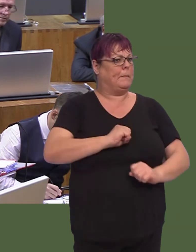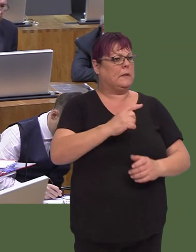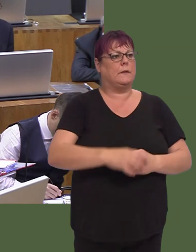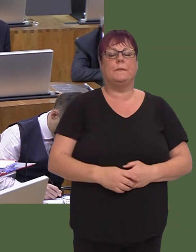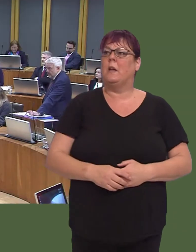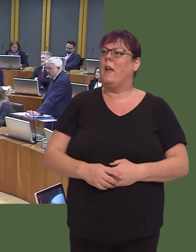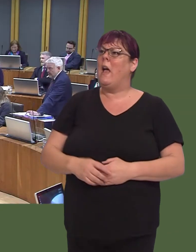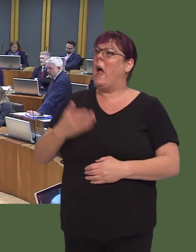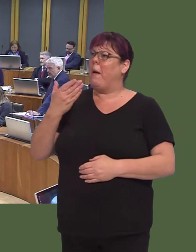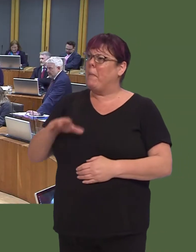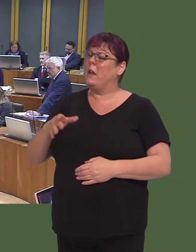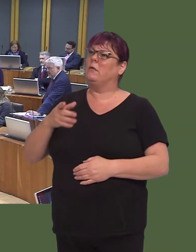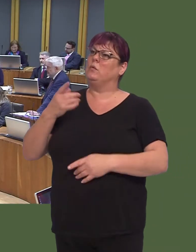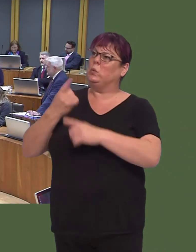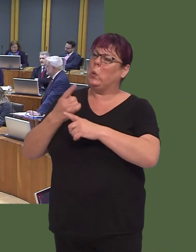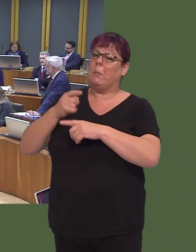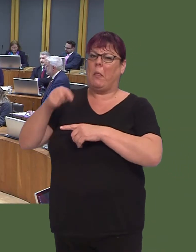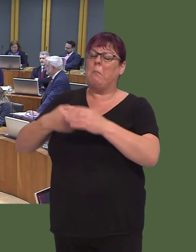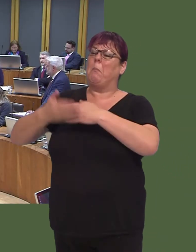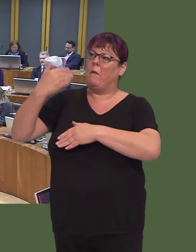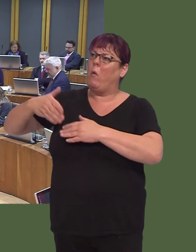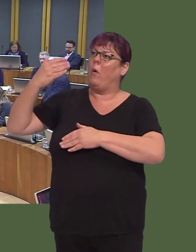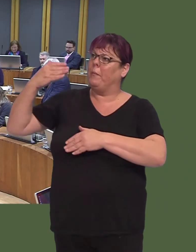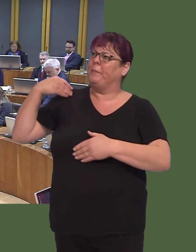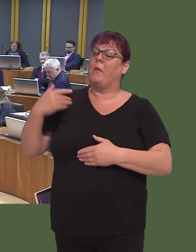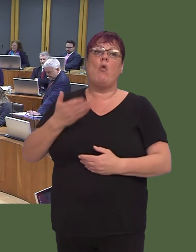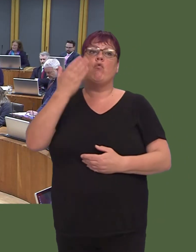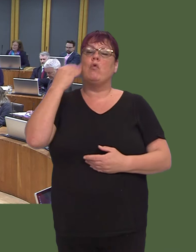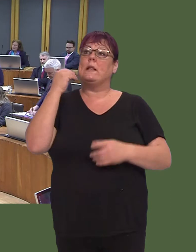Leanne Wood AM: This is not the first time I've raised this subject with you, but after